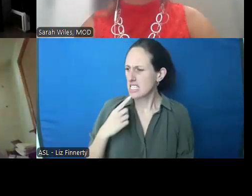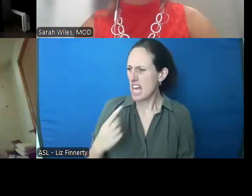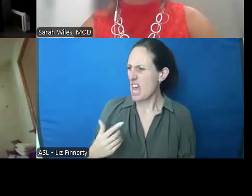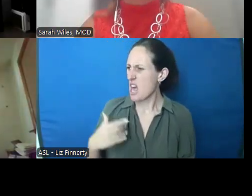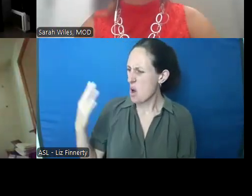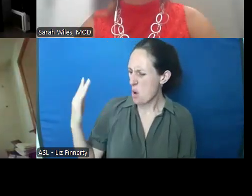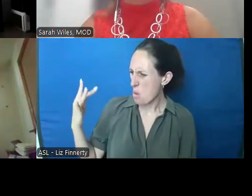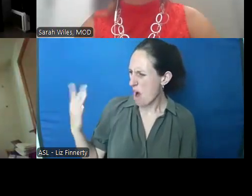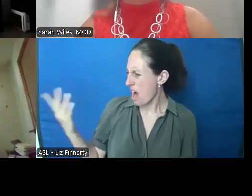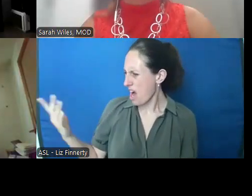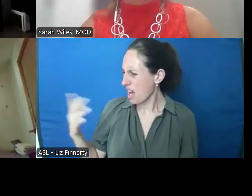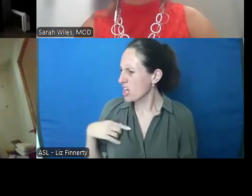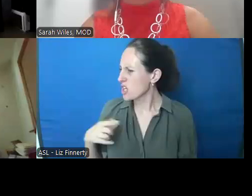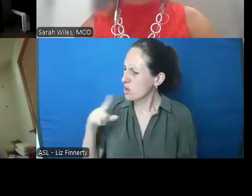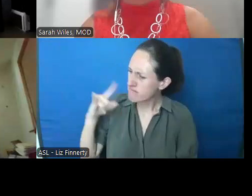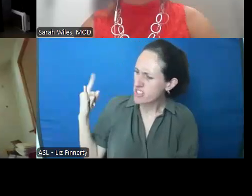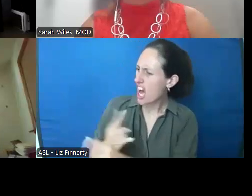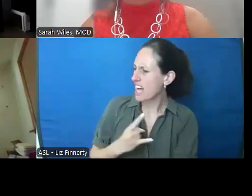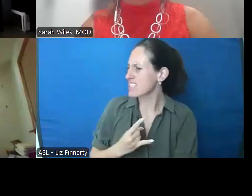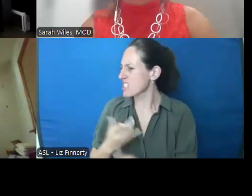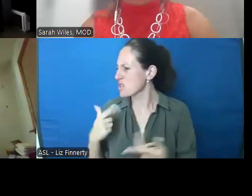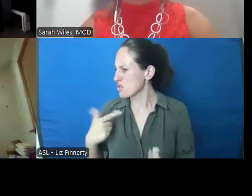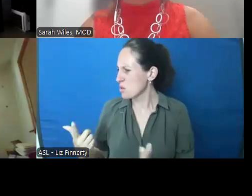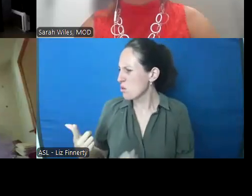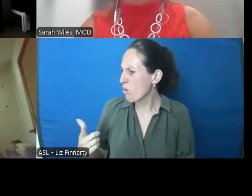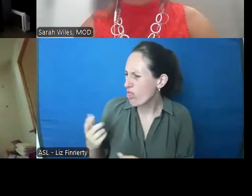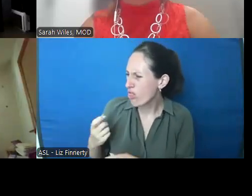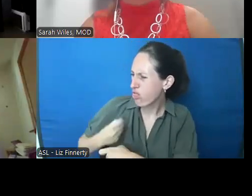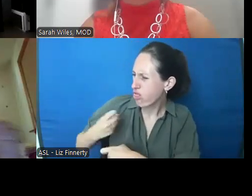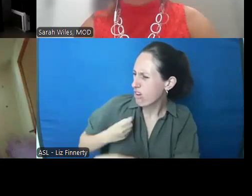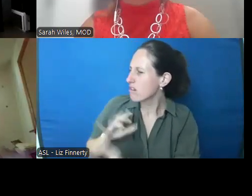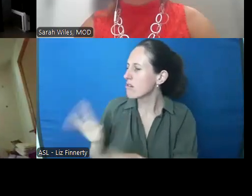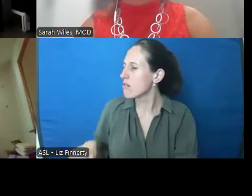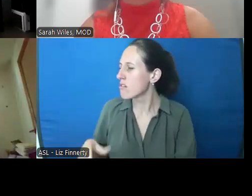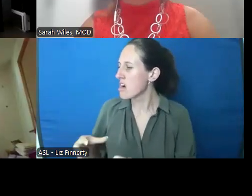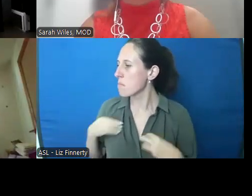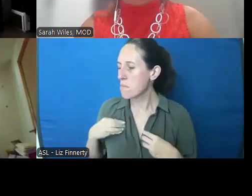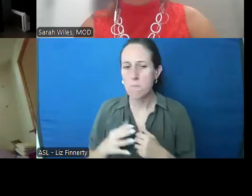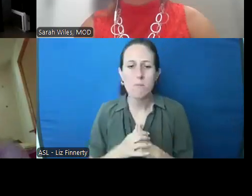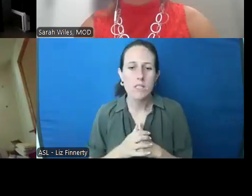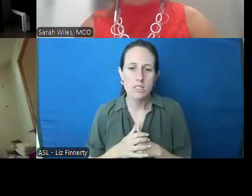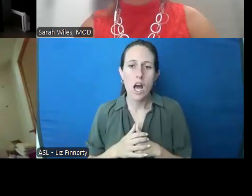to me funny? Why you being sarcastic to me? So the more I